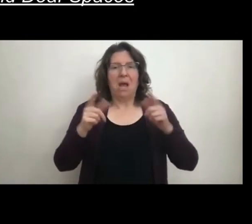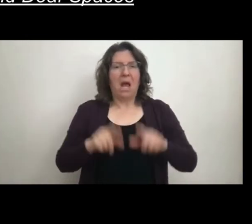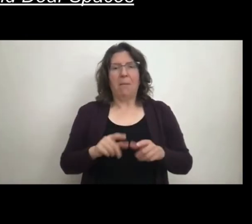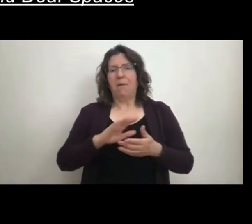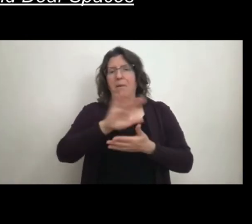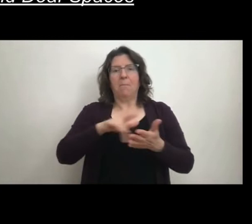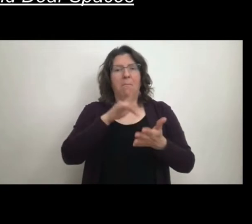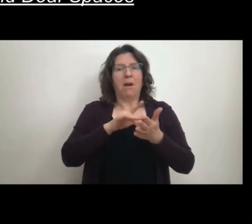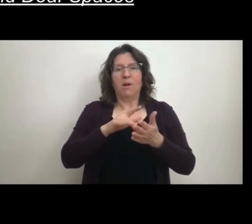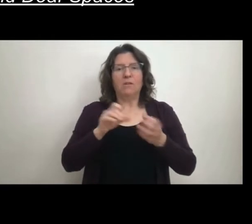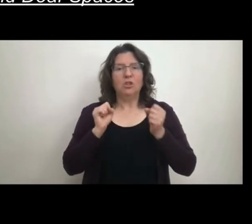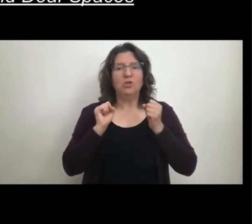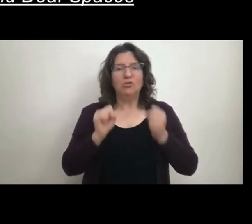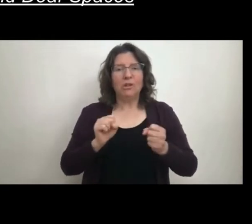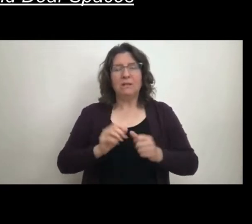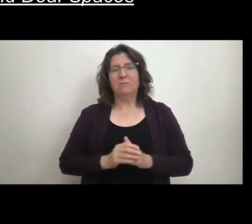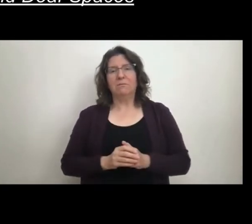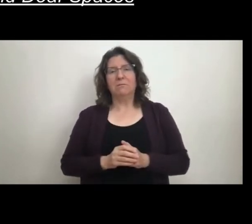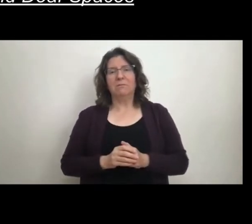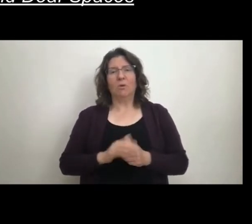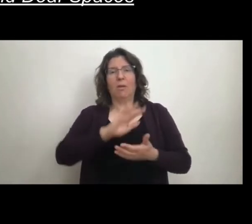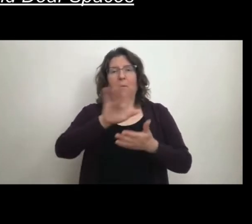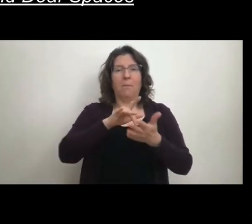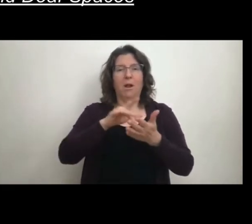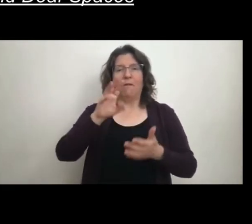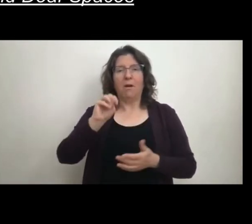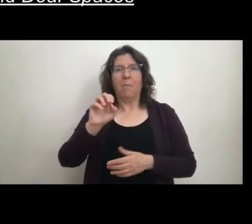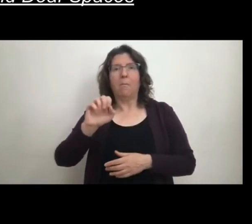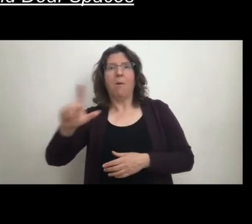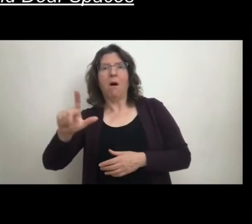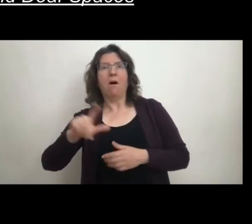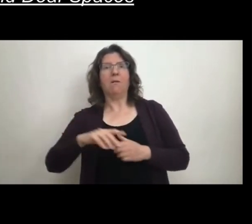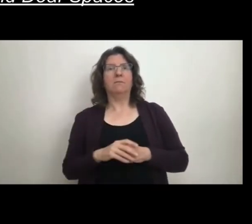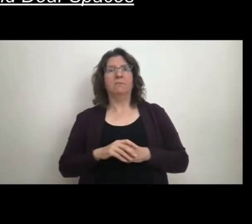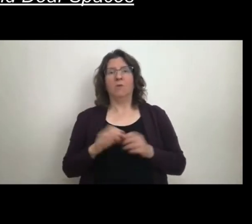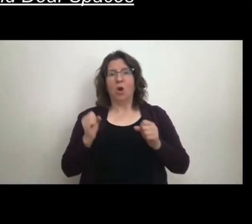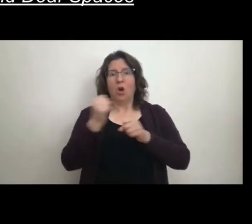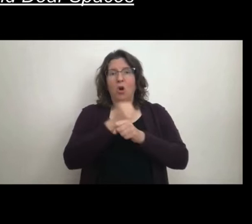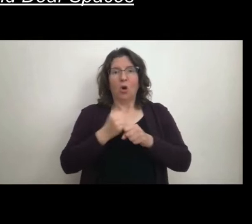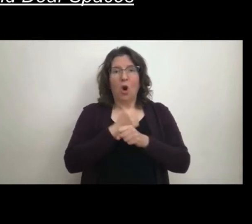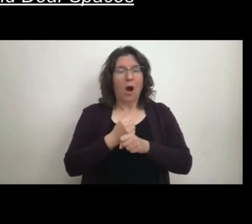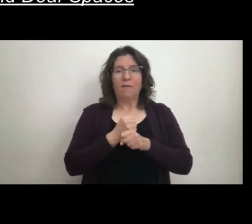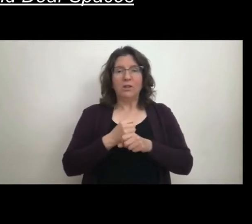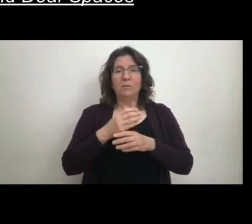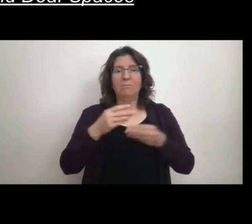Whether in the middle of the street, in the middle of a shopping mall,